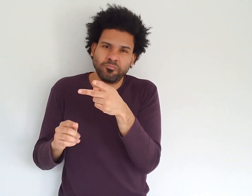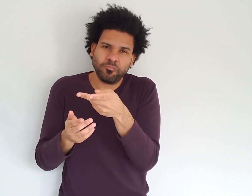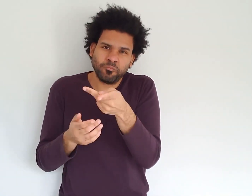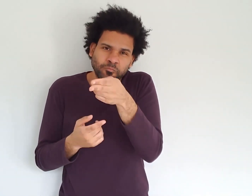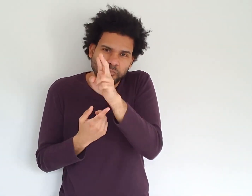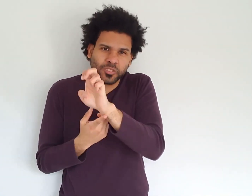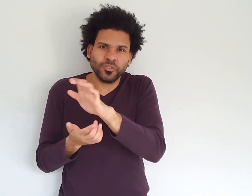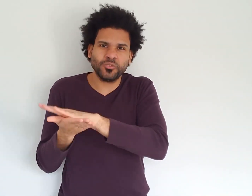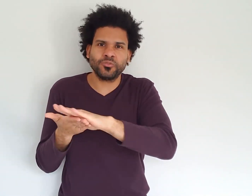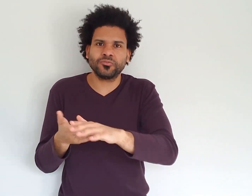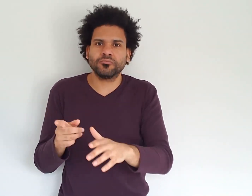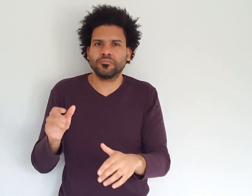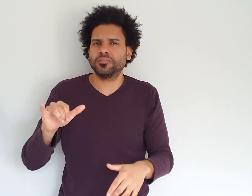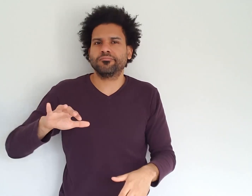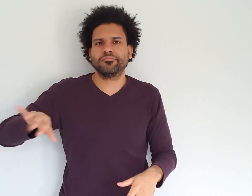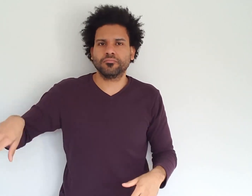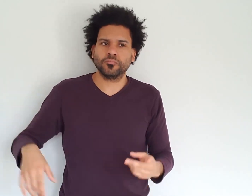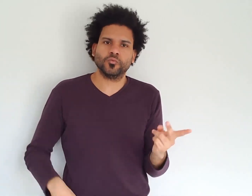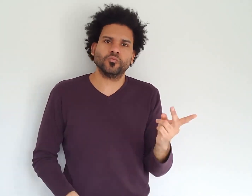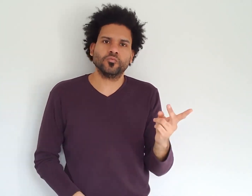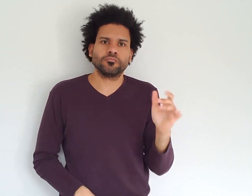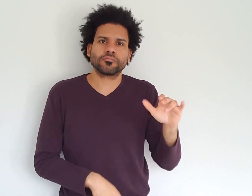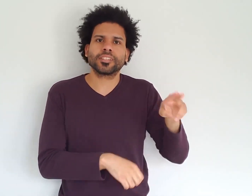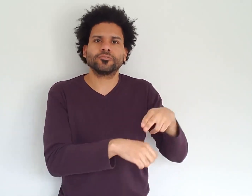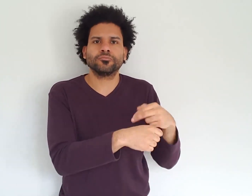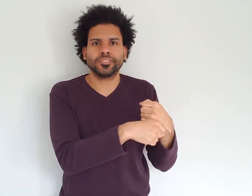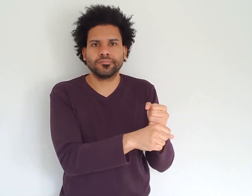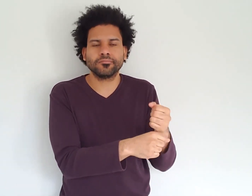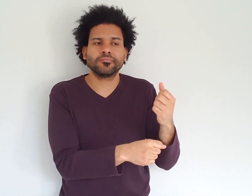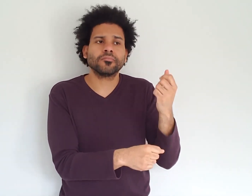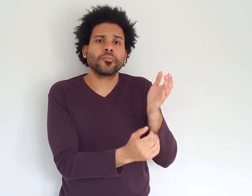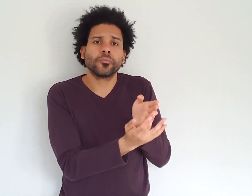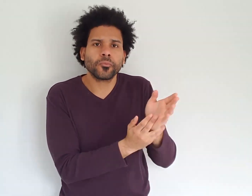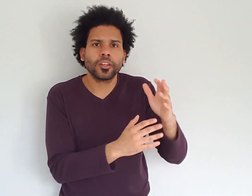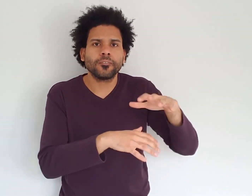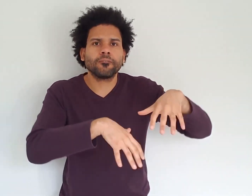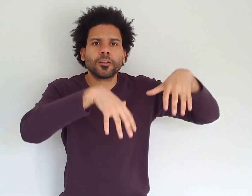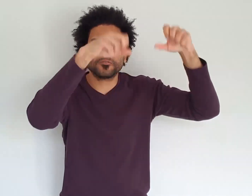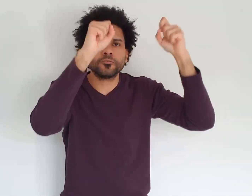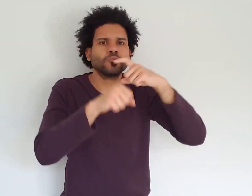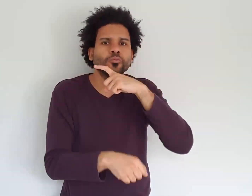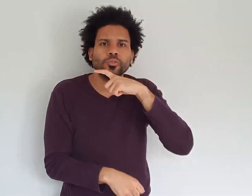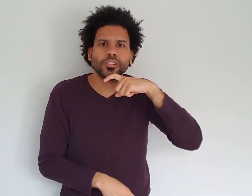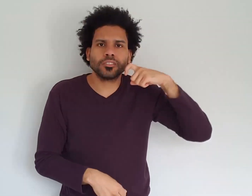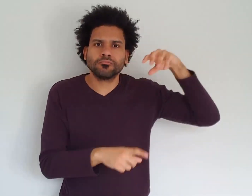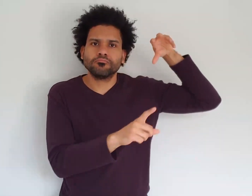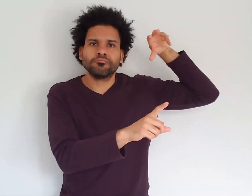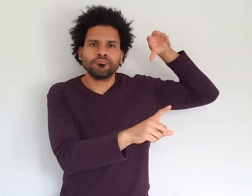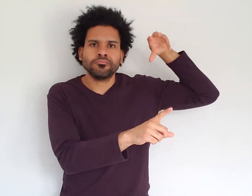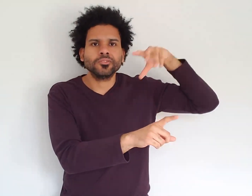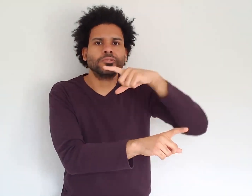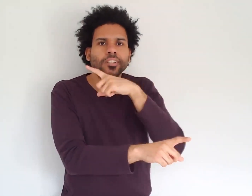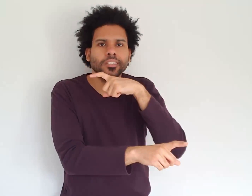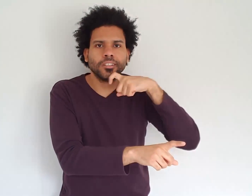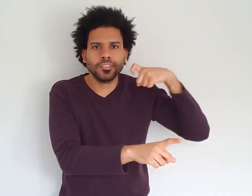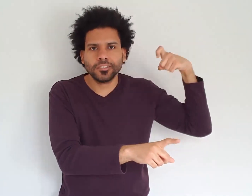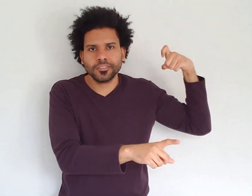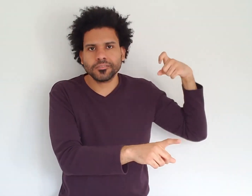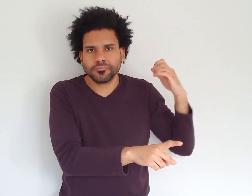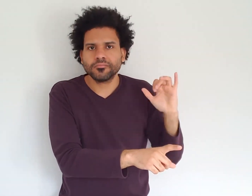White salt displays pure NaCl. Light grey salts are produced naturally through evaporation.